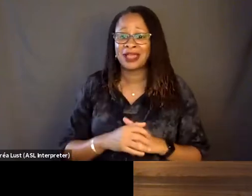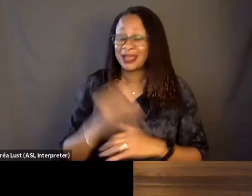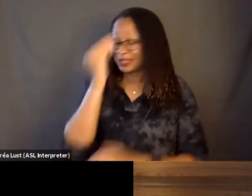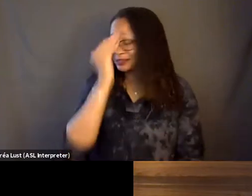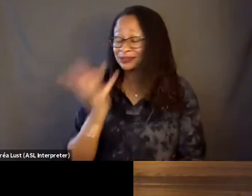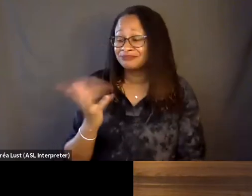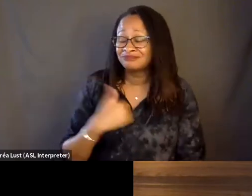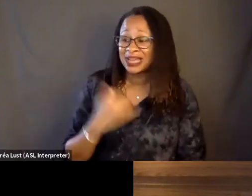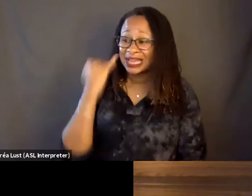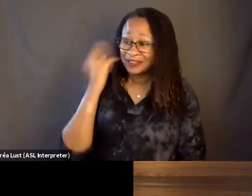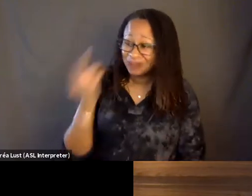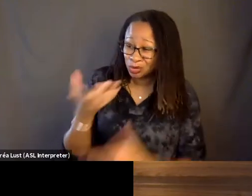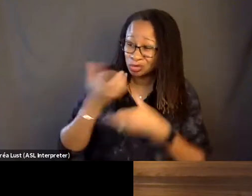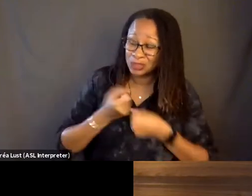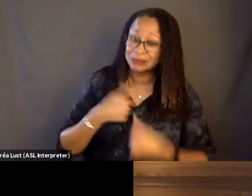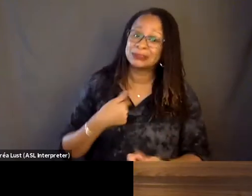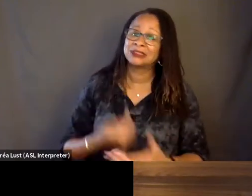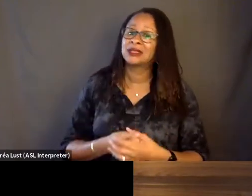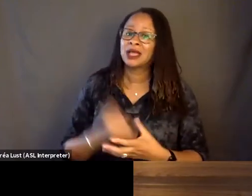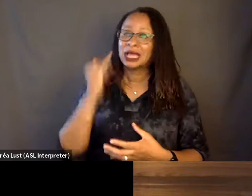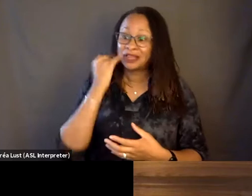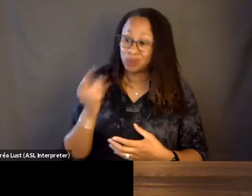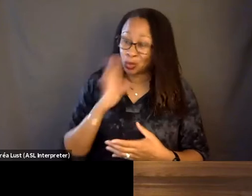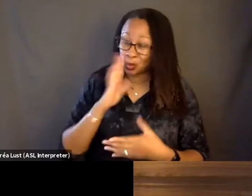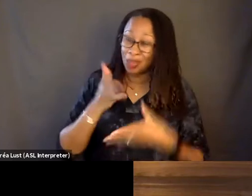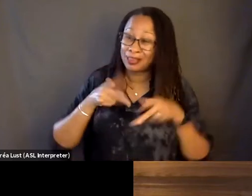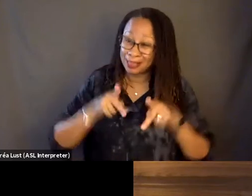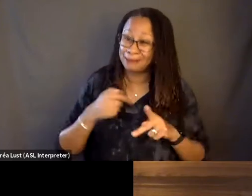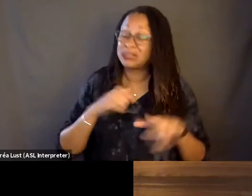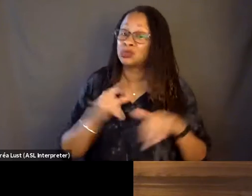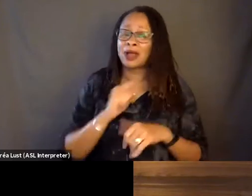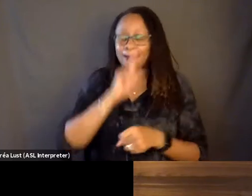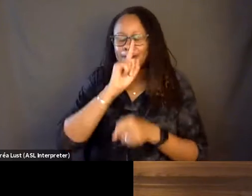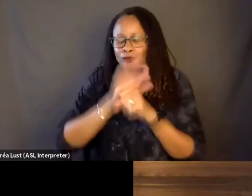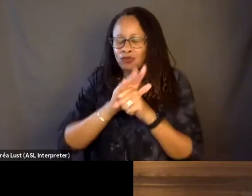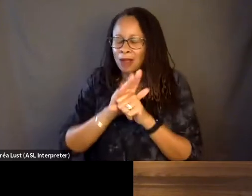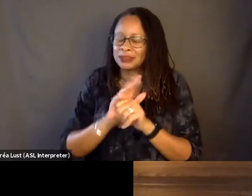If you trust me, and if you'll let me do this, I promise you, I promise you I will protect Jamal.